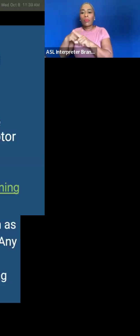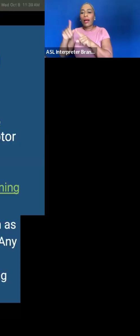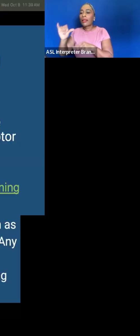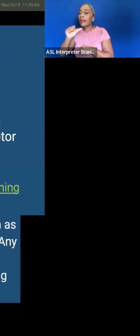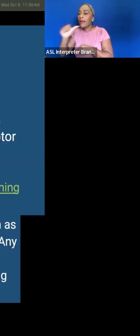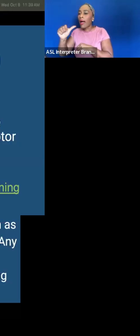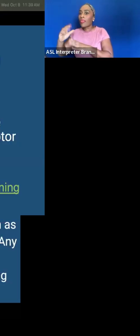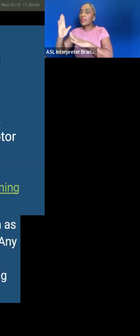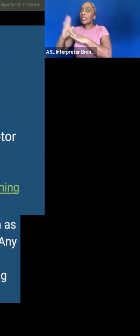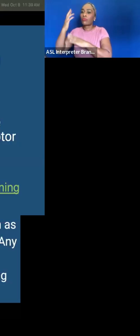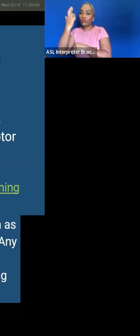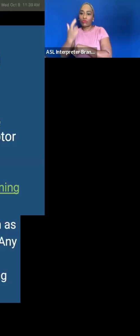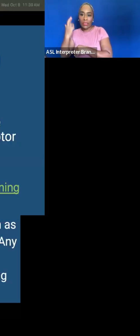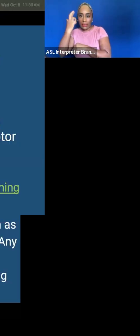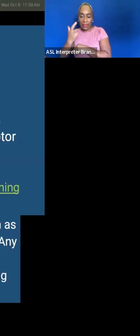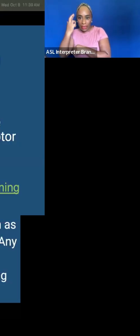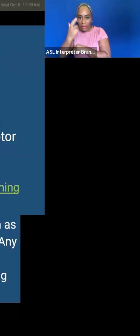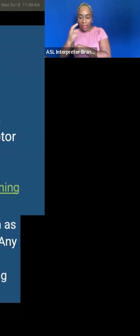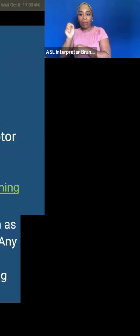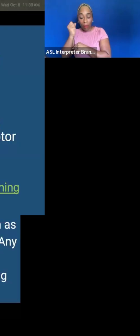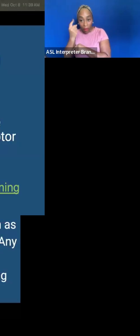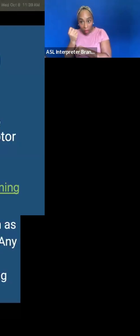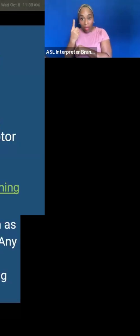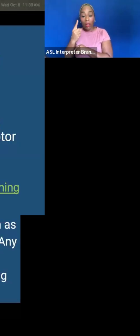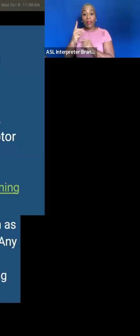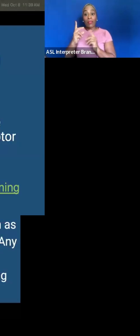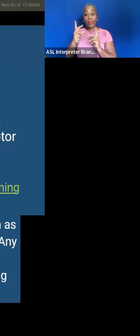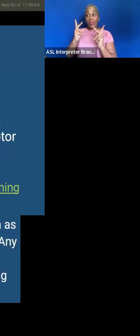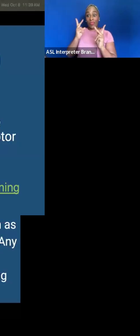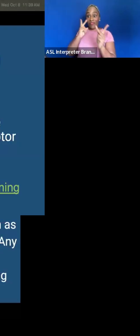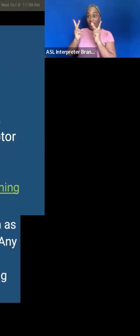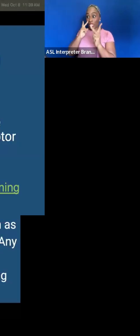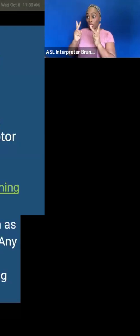The vision has been addressed to the greatest extent possible.